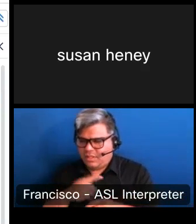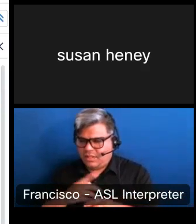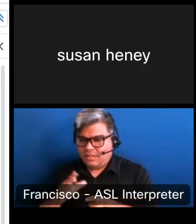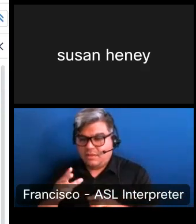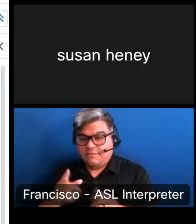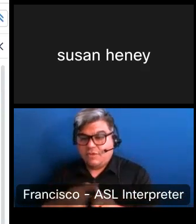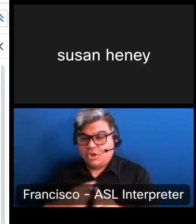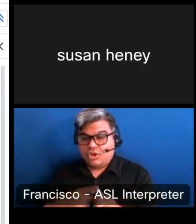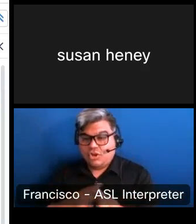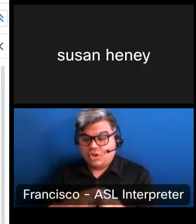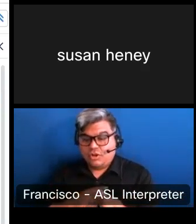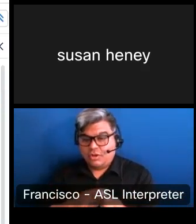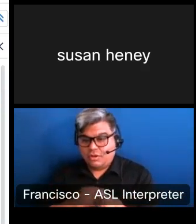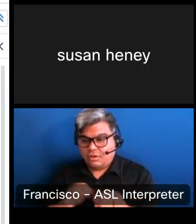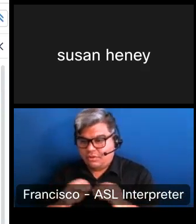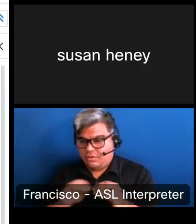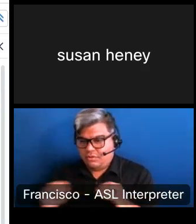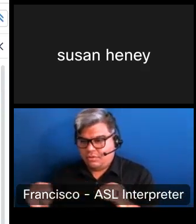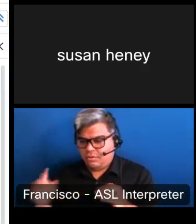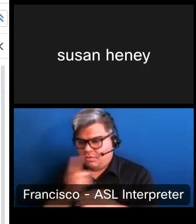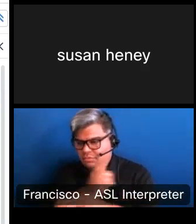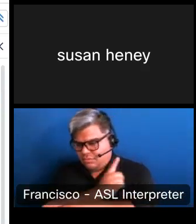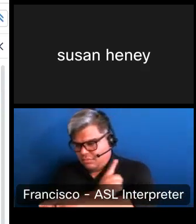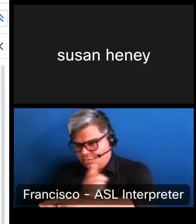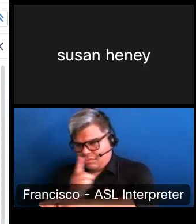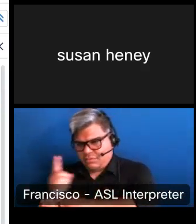and concentrate on the legend first. You see how the numbers are decreasing?